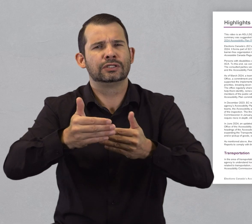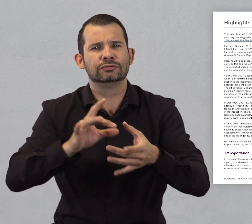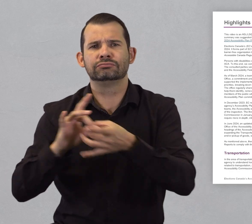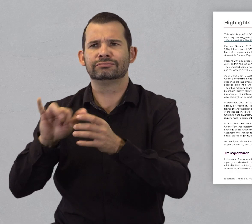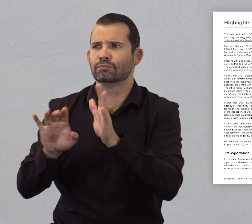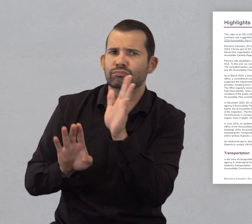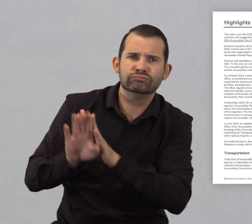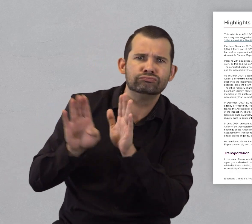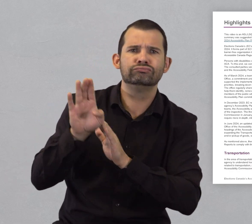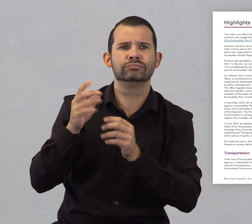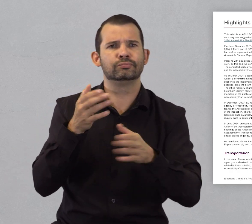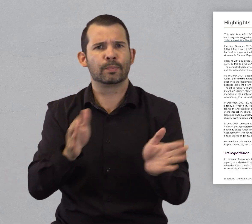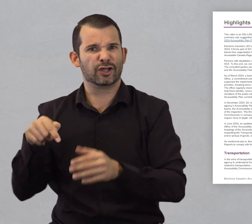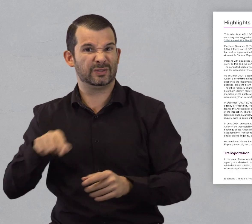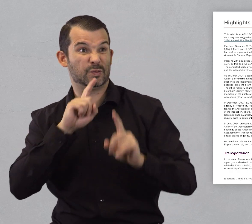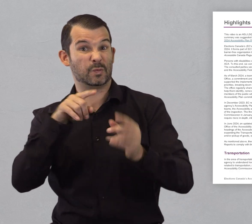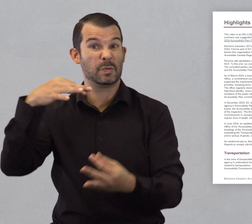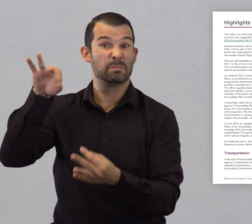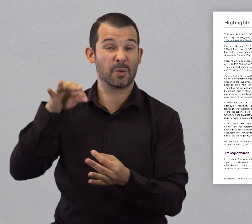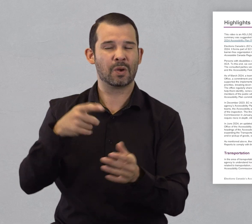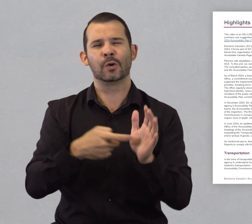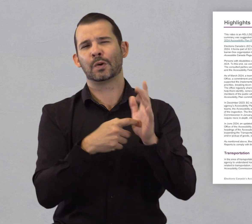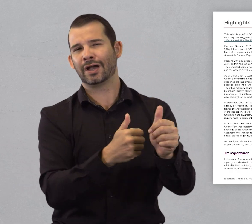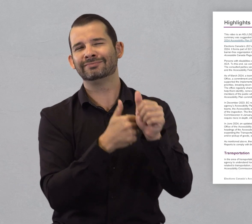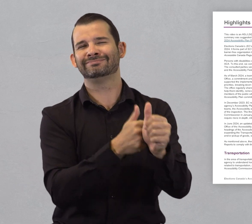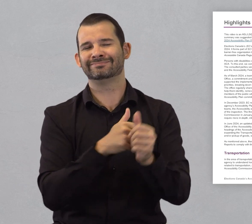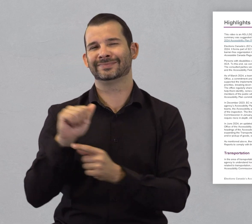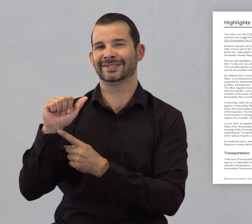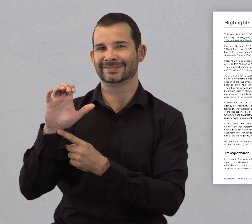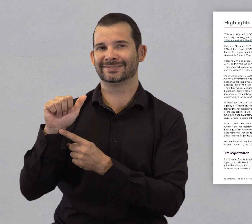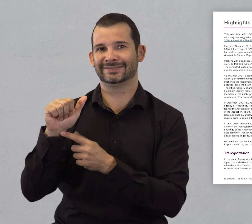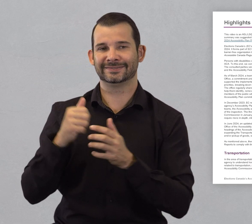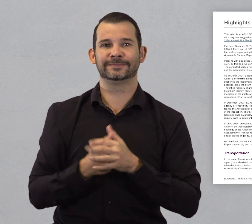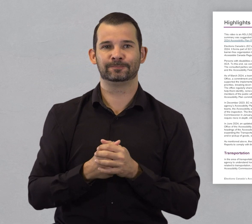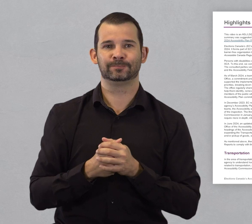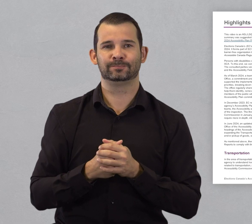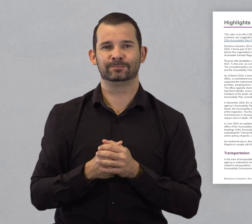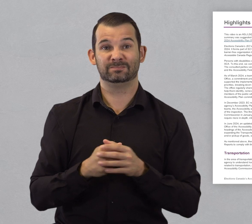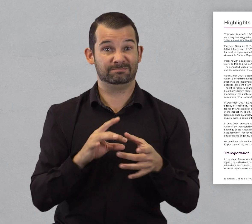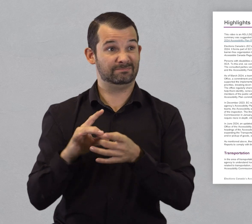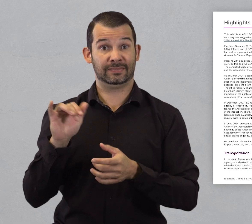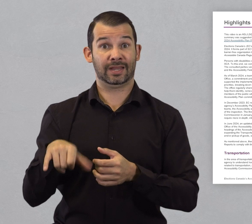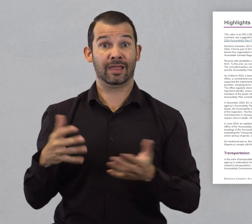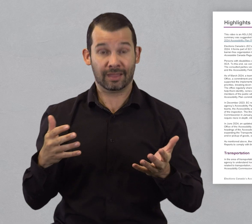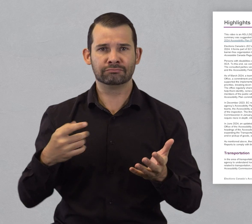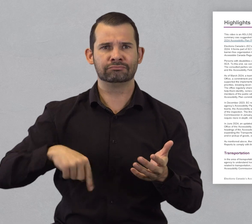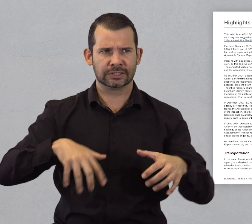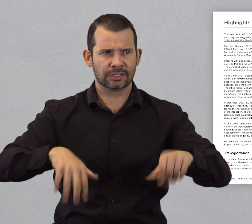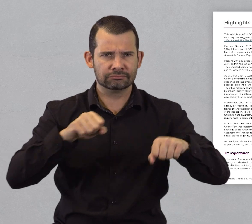stages of the preparation of this report, as required by the ACA. To this end, we conducted